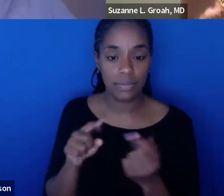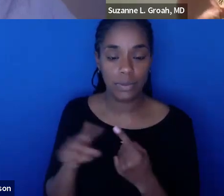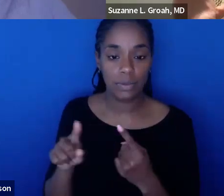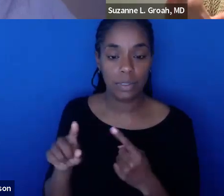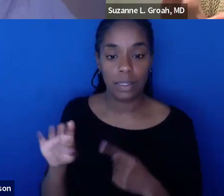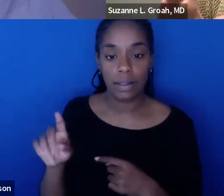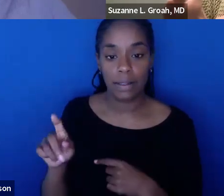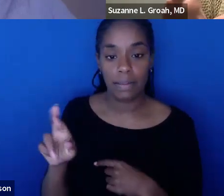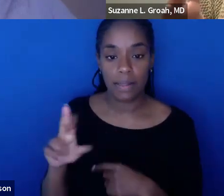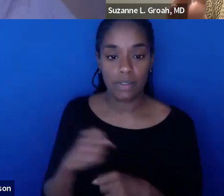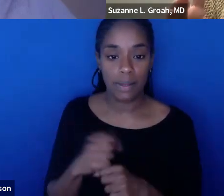it a bigger bladder, basically.